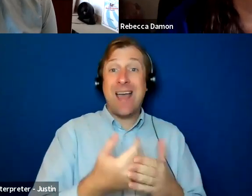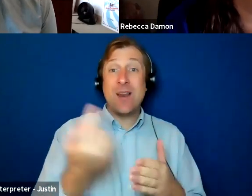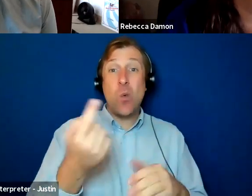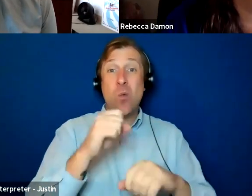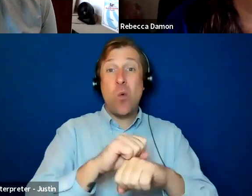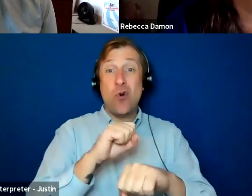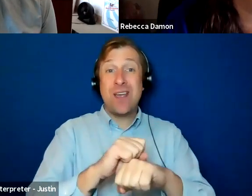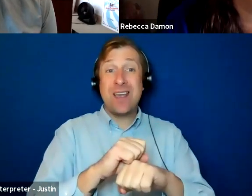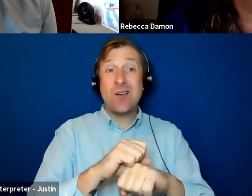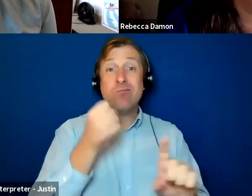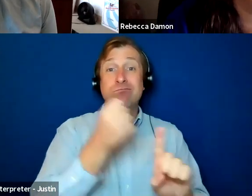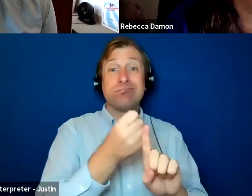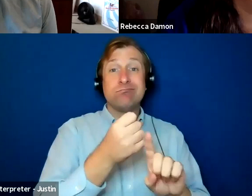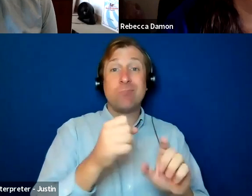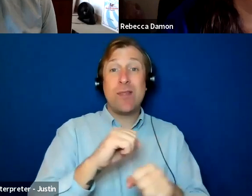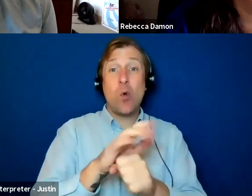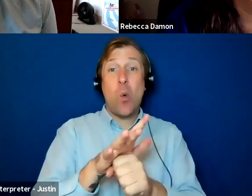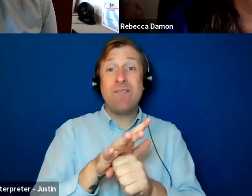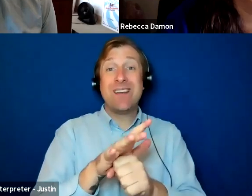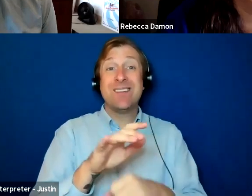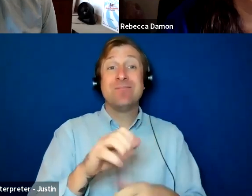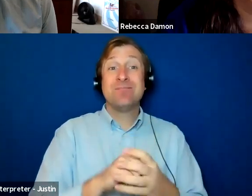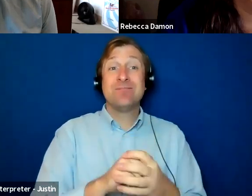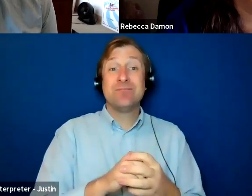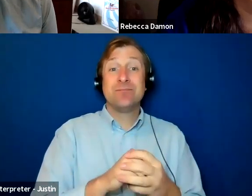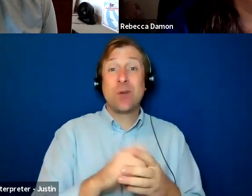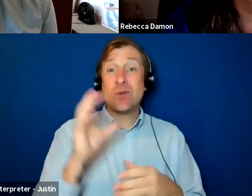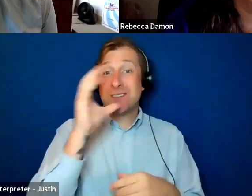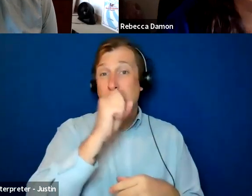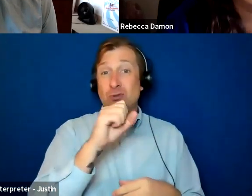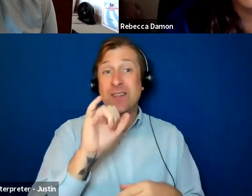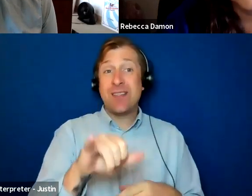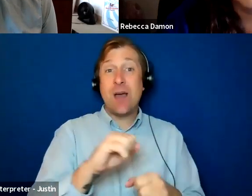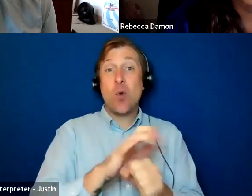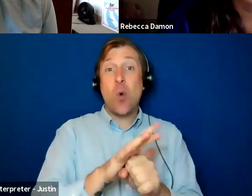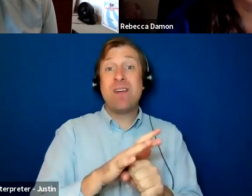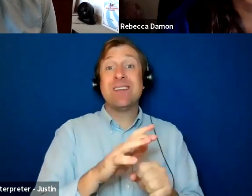who comes down with COVID, there's basically a presumption that that COVID was contracted at work and as a result,